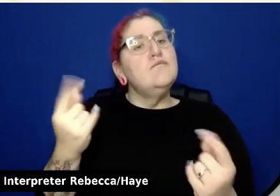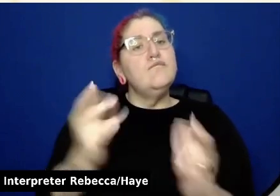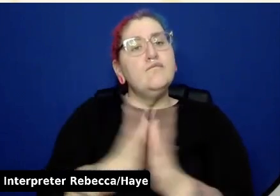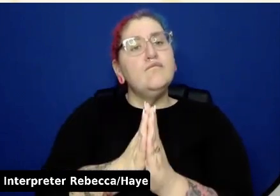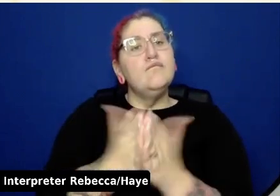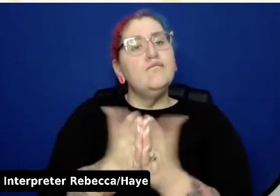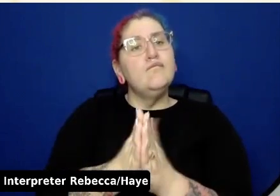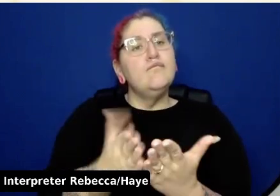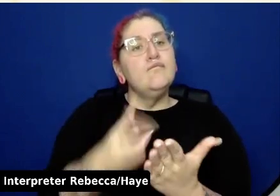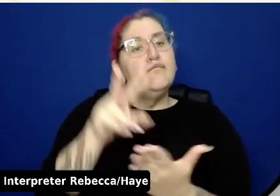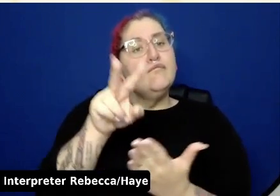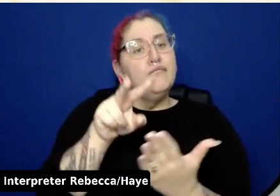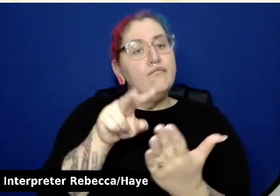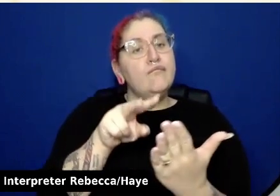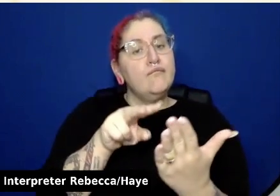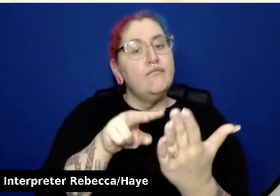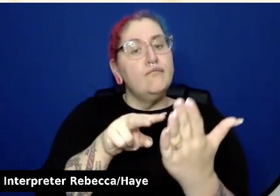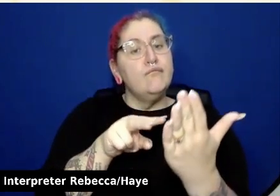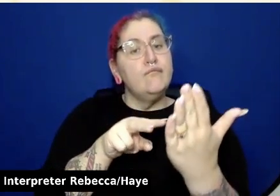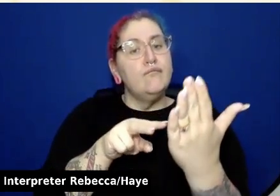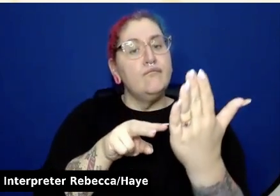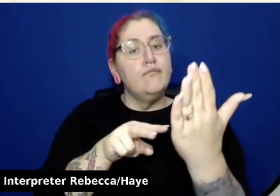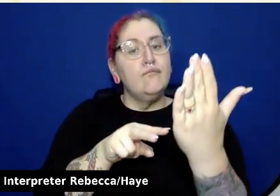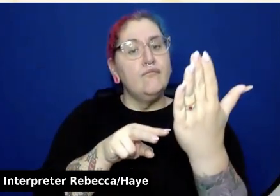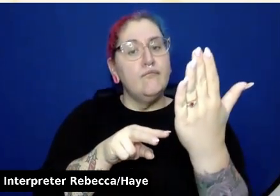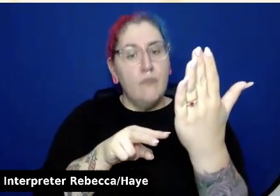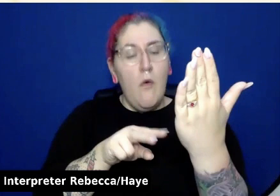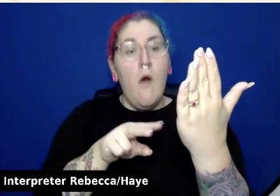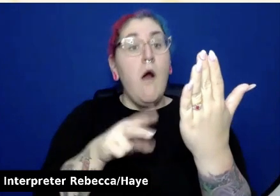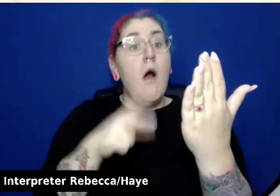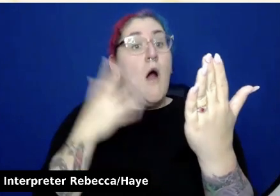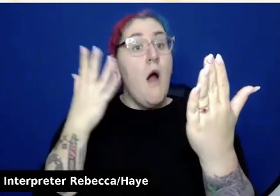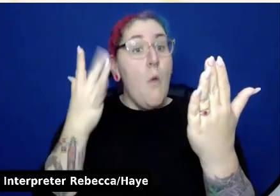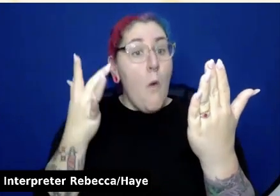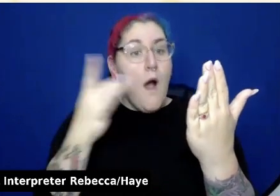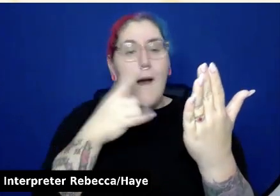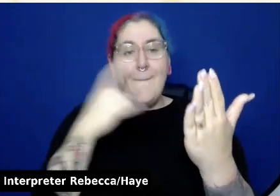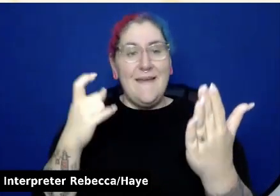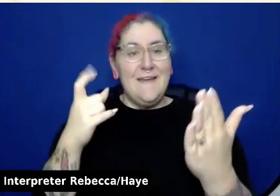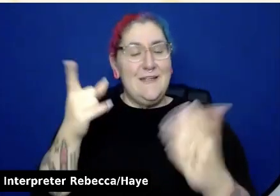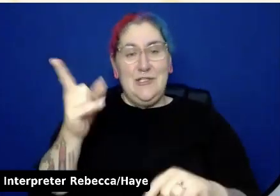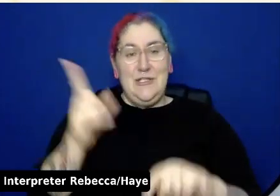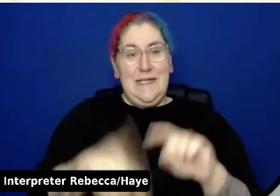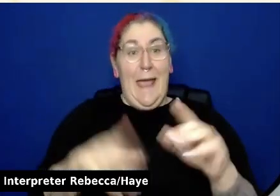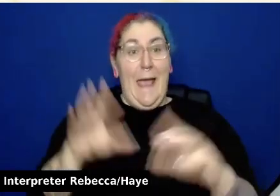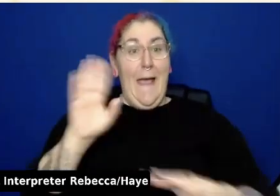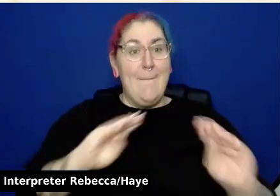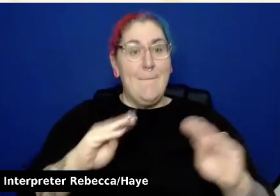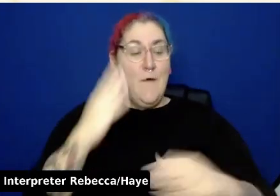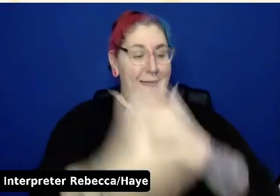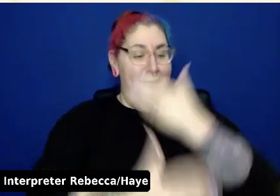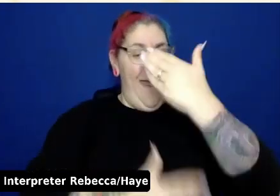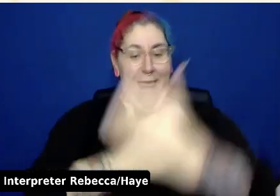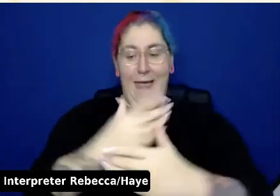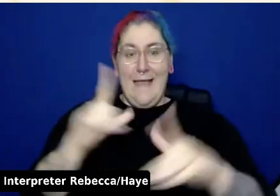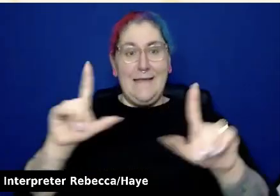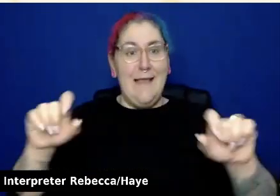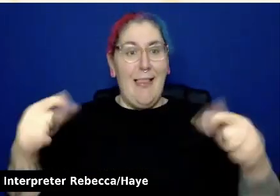She wants to follow her favorite author on Facebook. The visible link on the author's website is Follow me on Facebook.